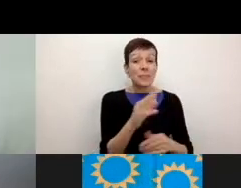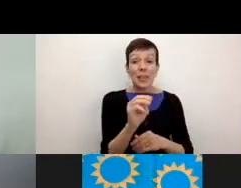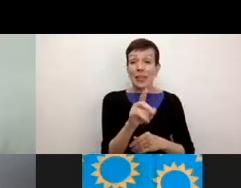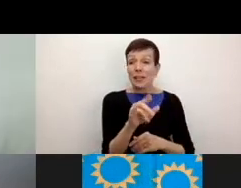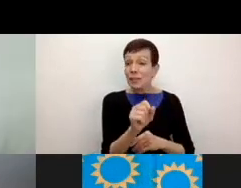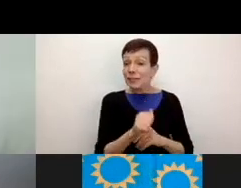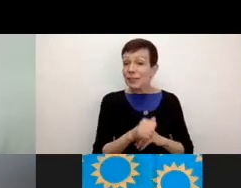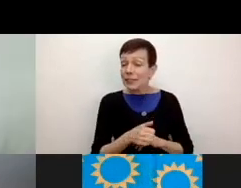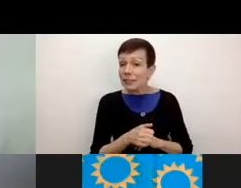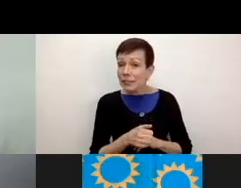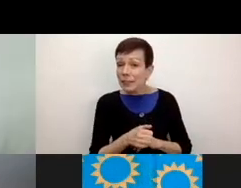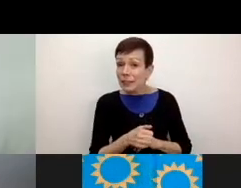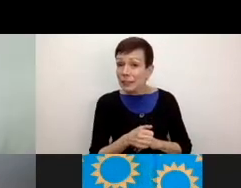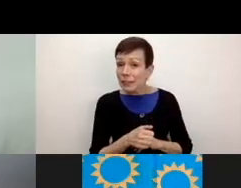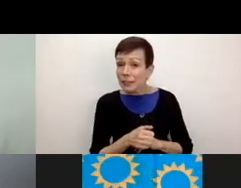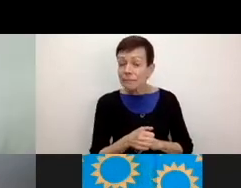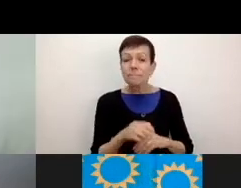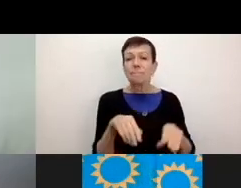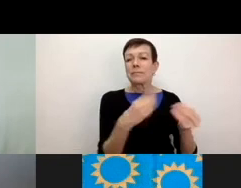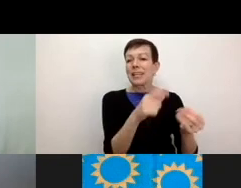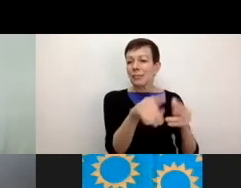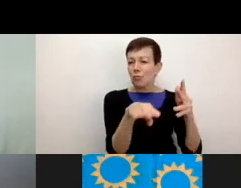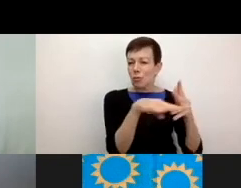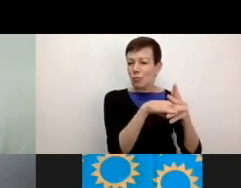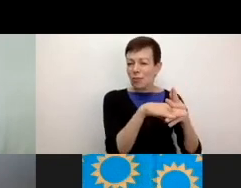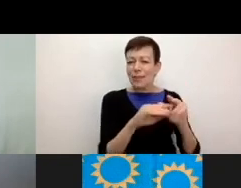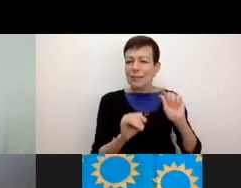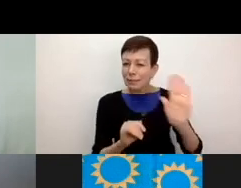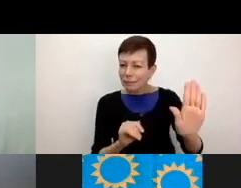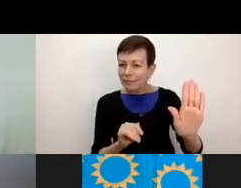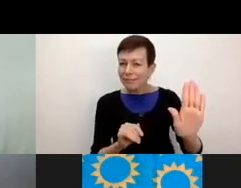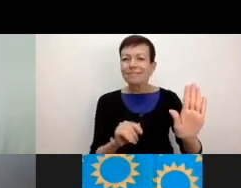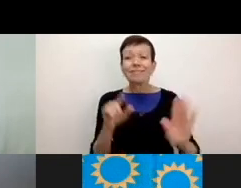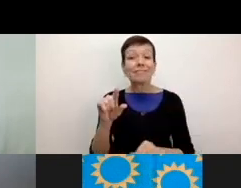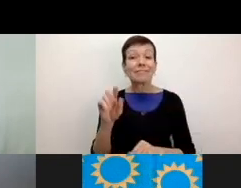I'm gonna give you a break and maybe see if our friend Greg might be able to answer a